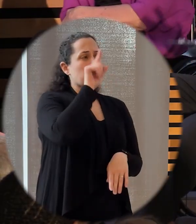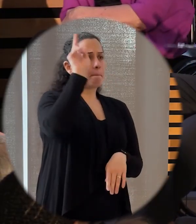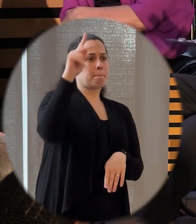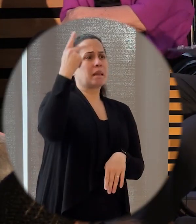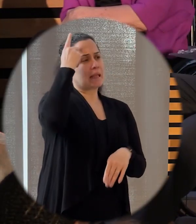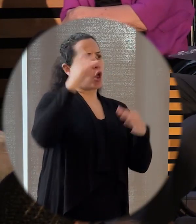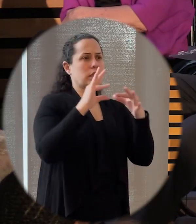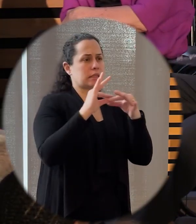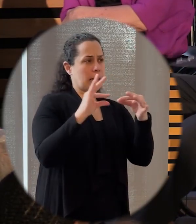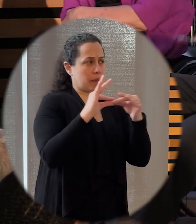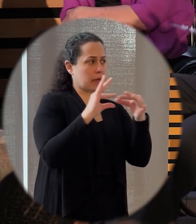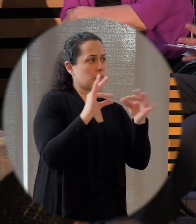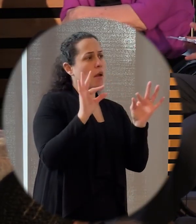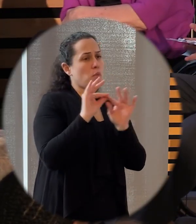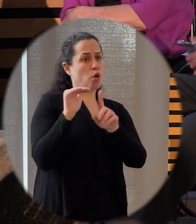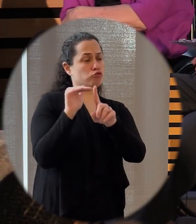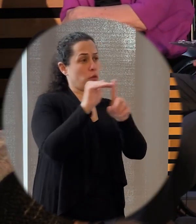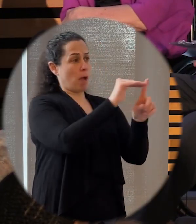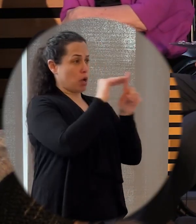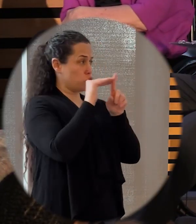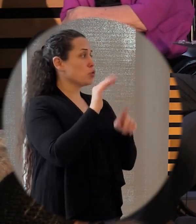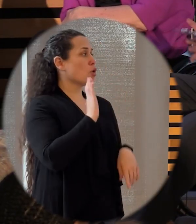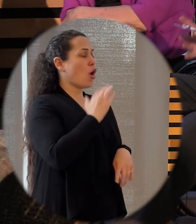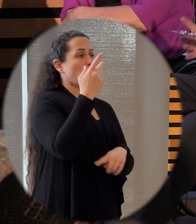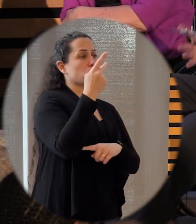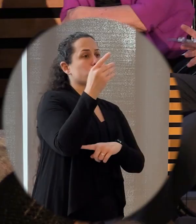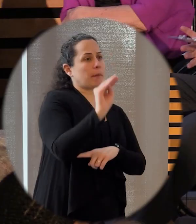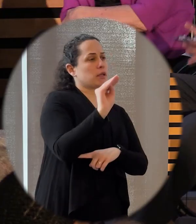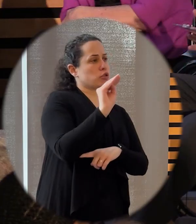but I do want to start by reminding all of us about our prime minister's speech in Davos where